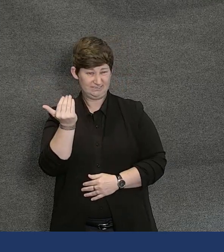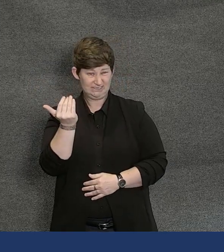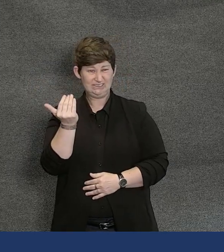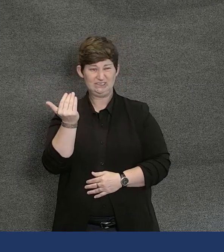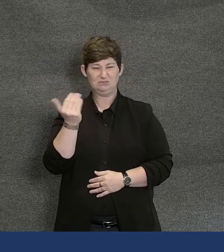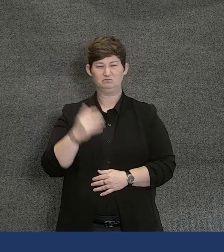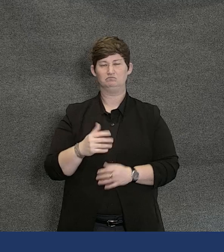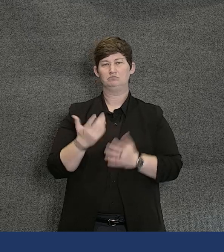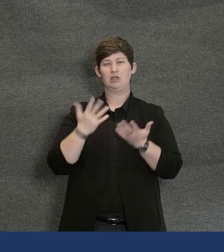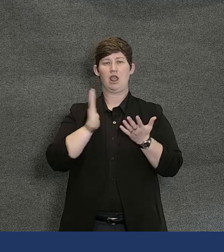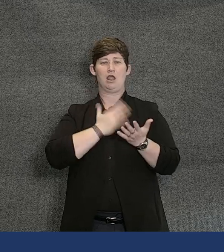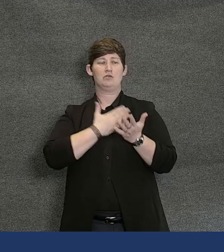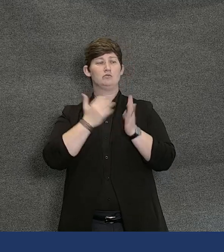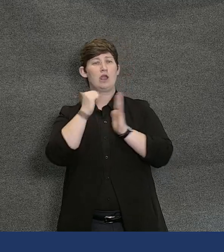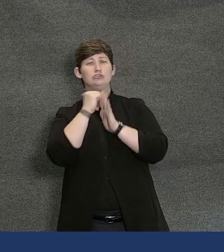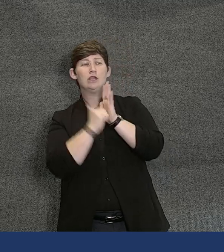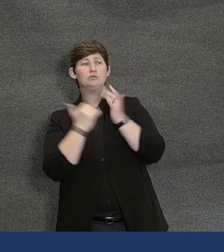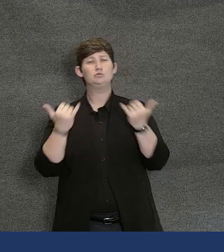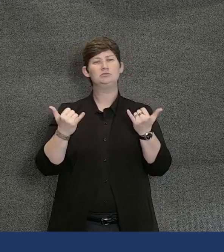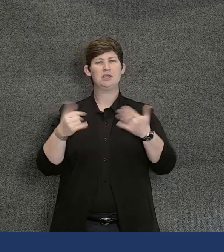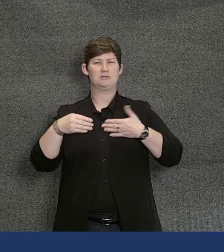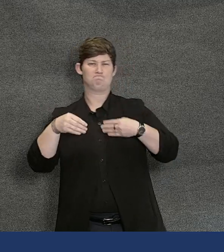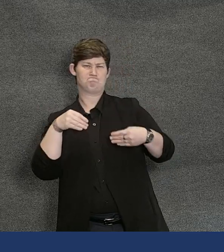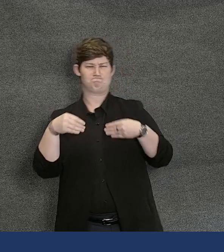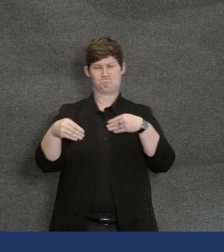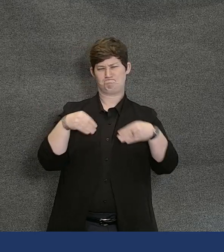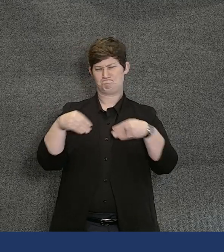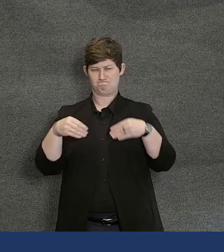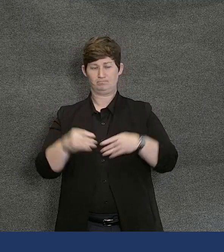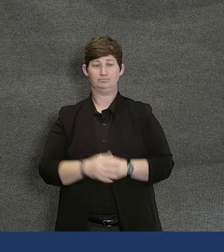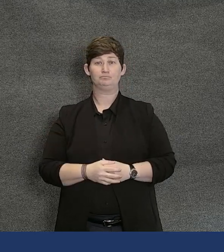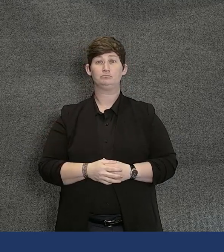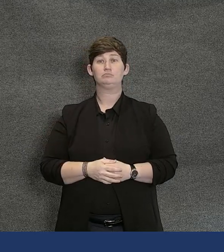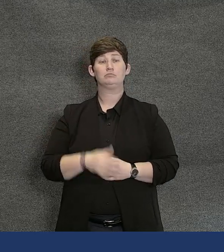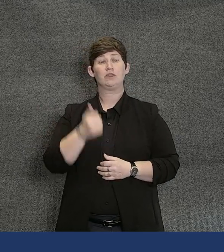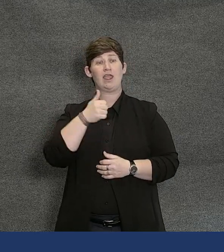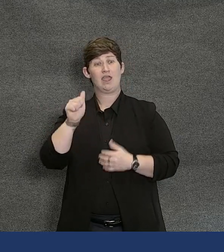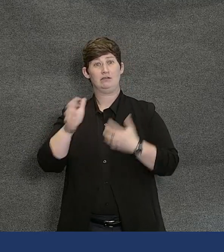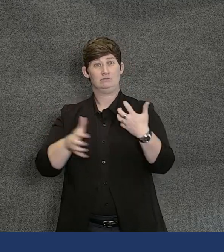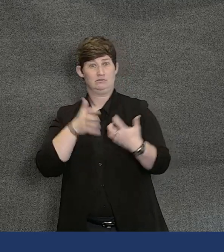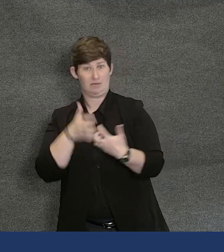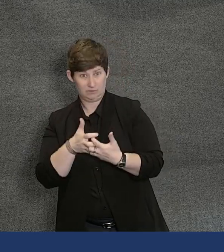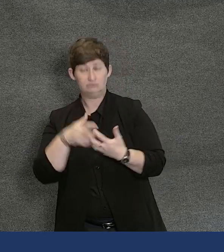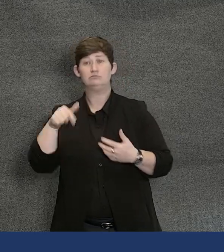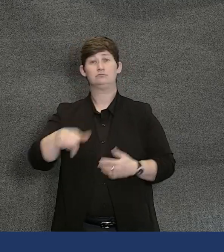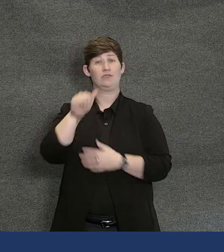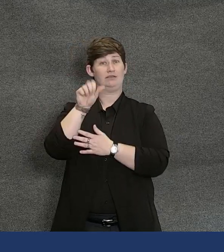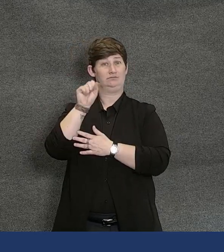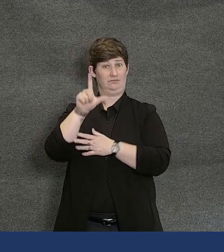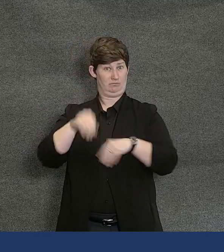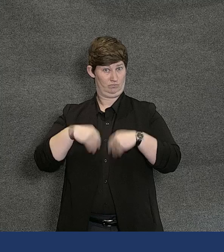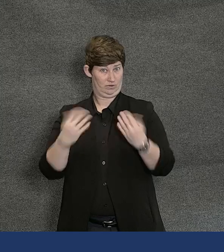Accommodations today include ASL is being provided in this room with each recorded segment.